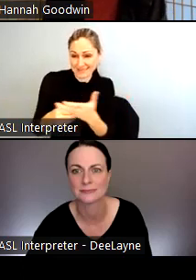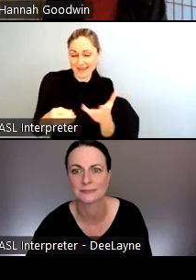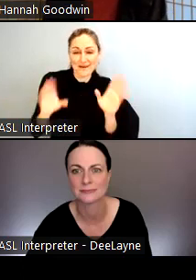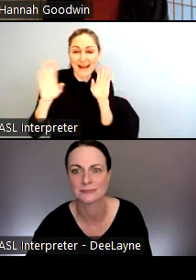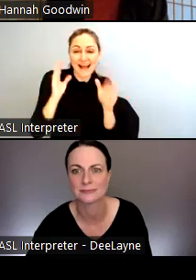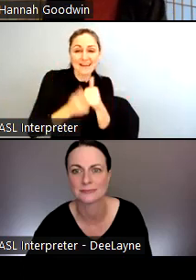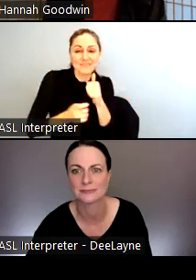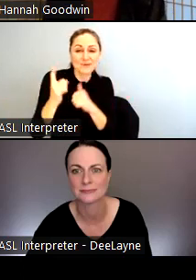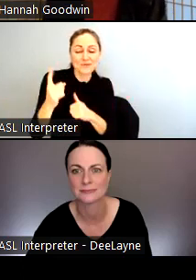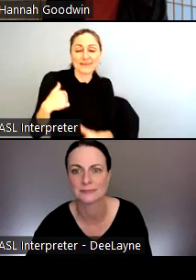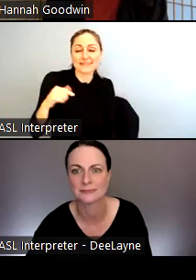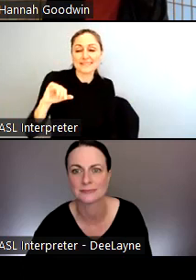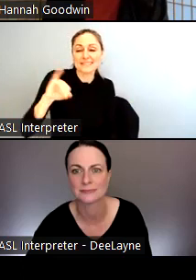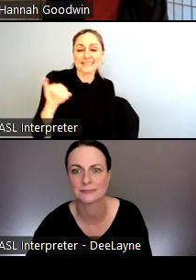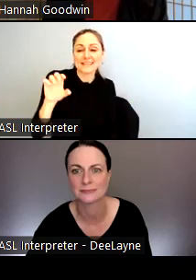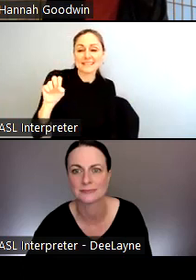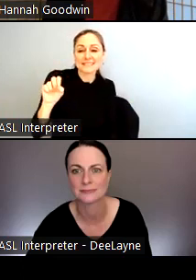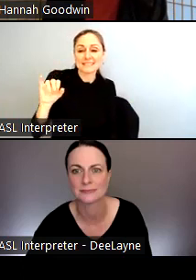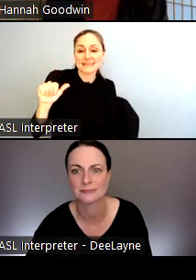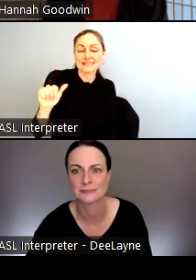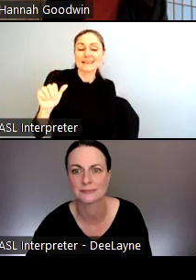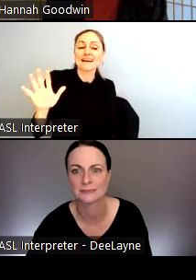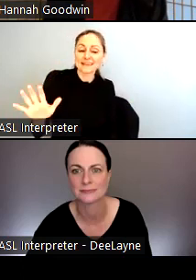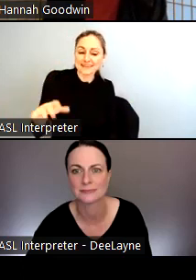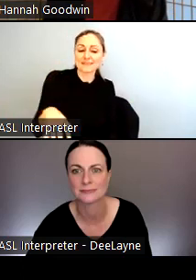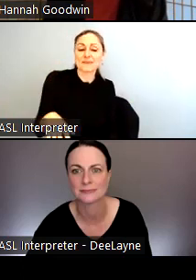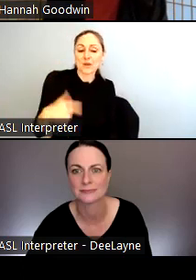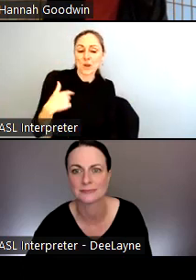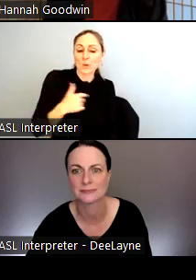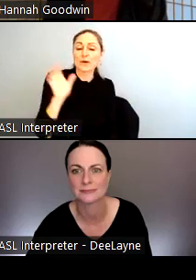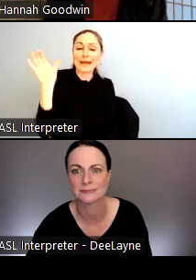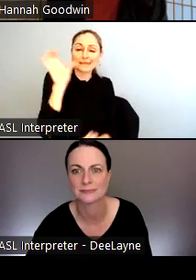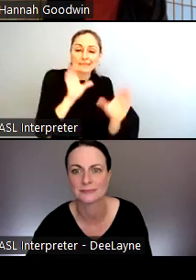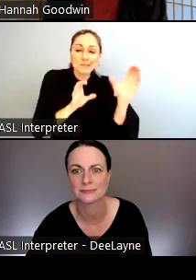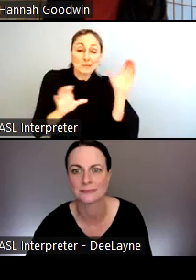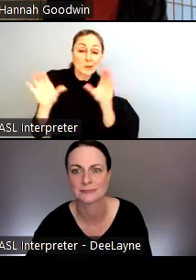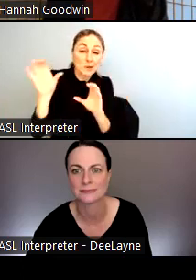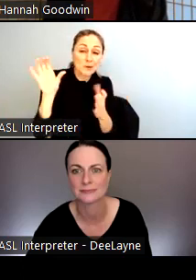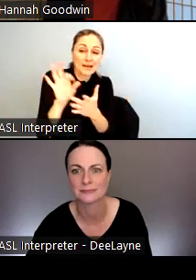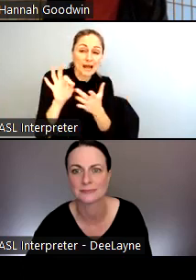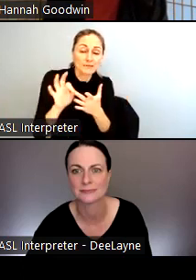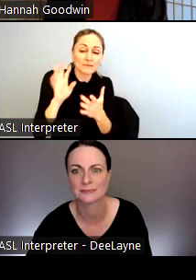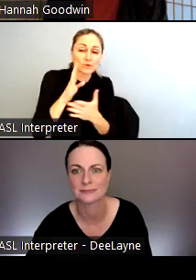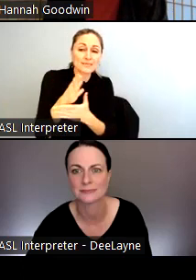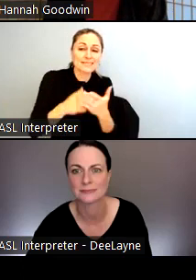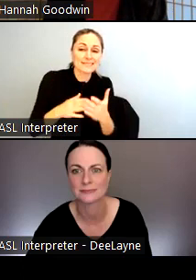This is Jess, excuse me, this is Jessica. Yes, we are exploring options for some hybrid opportunities,